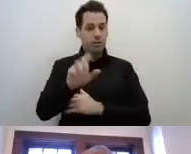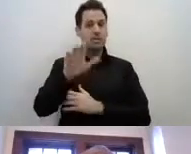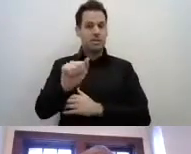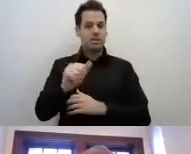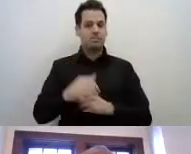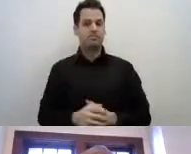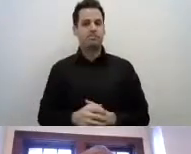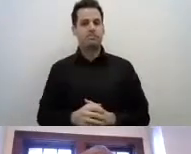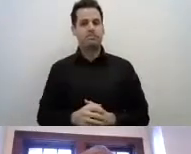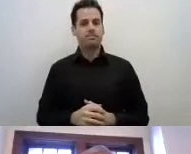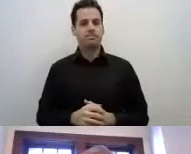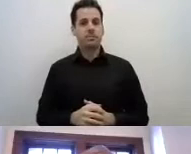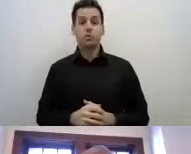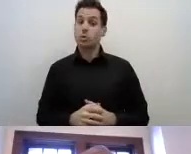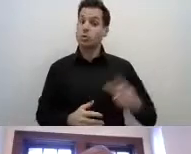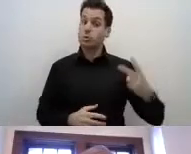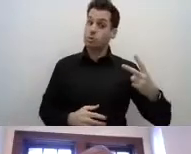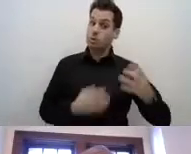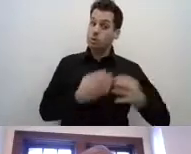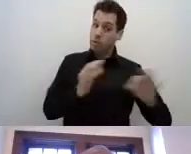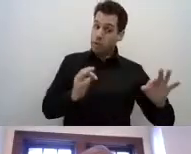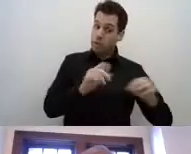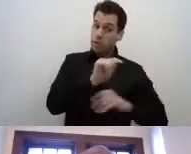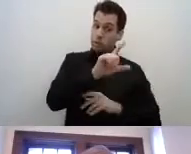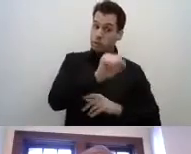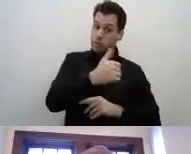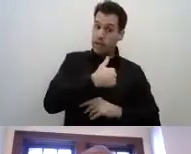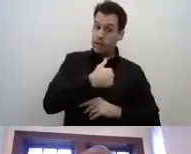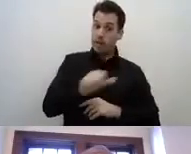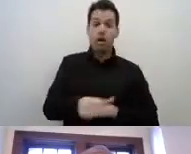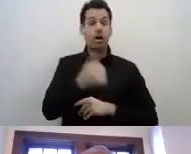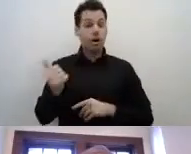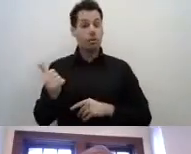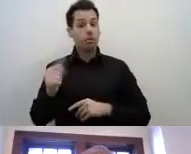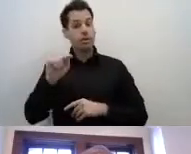in addition to these free tools templates and training created by the manitoba accessibility